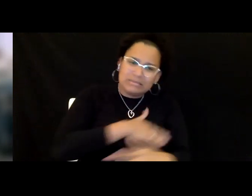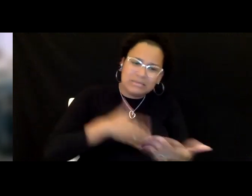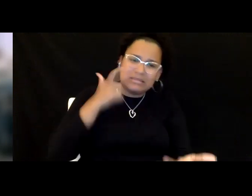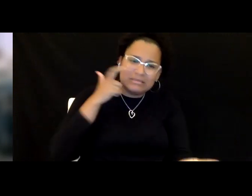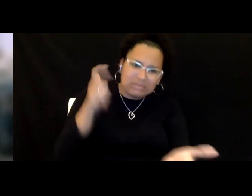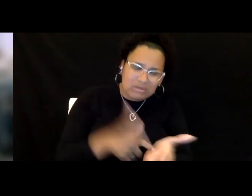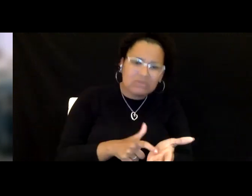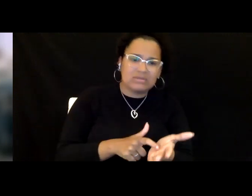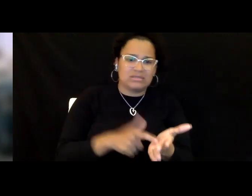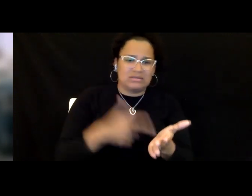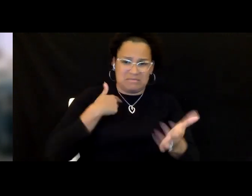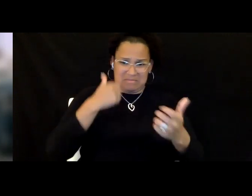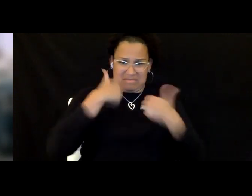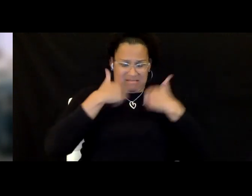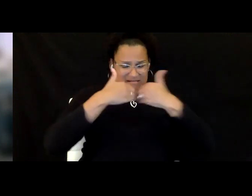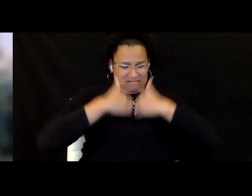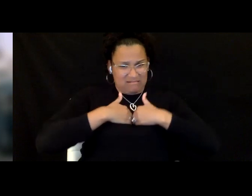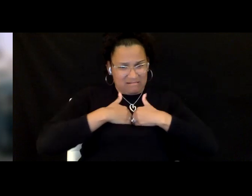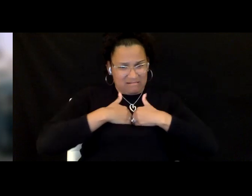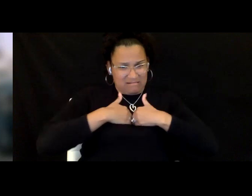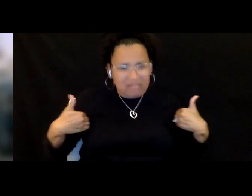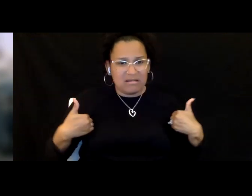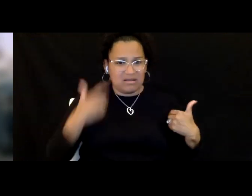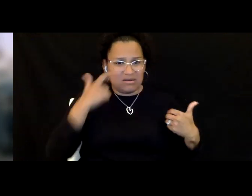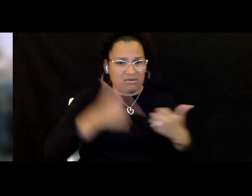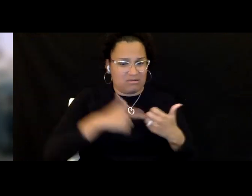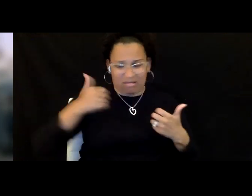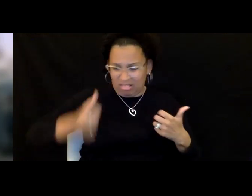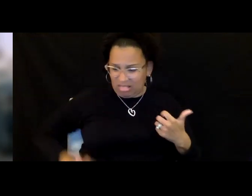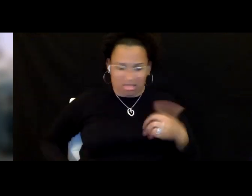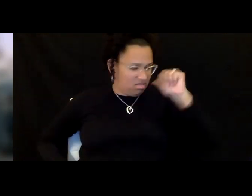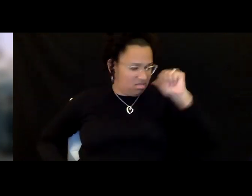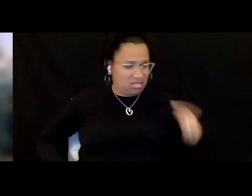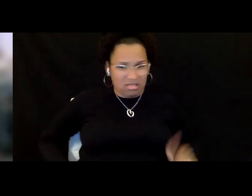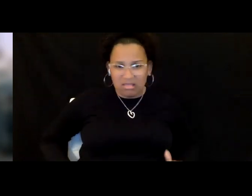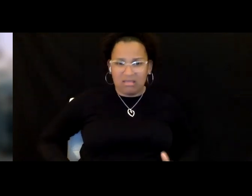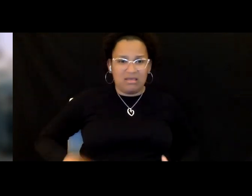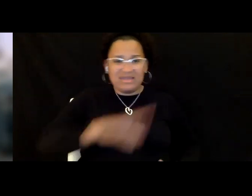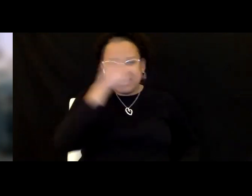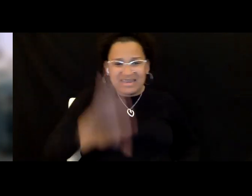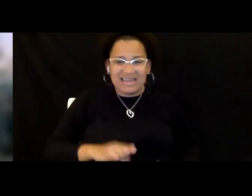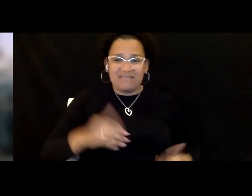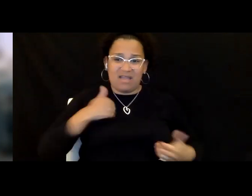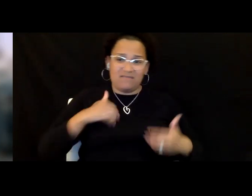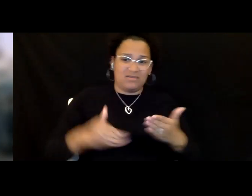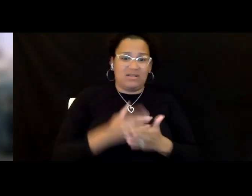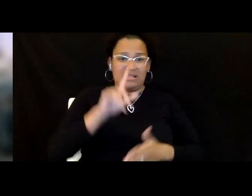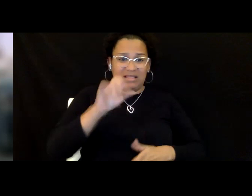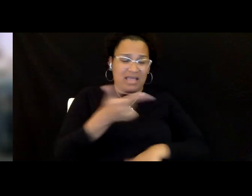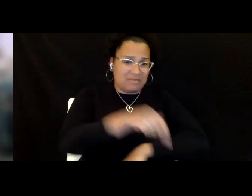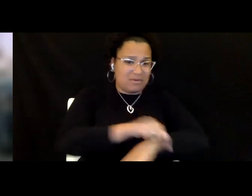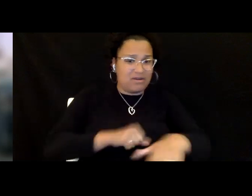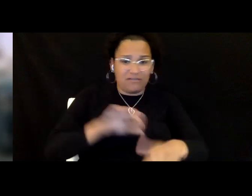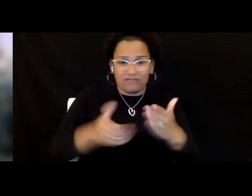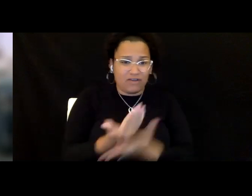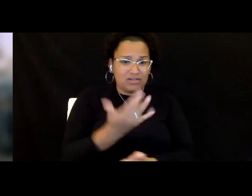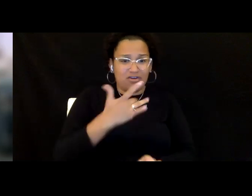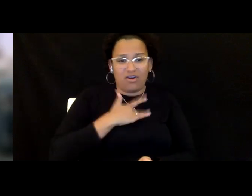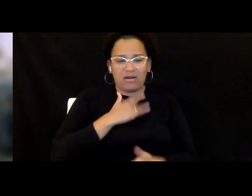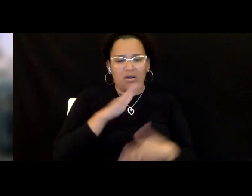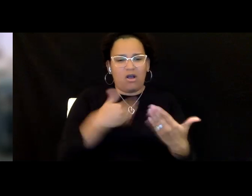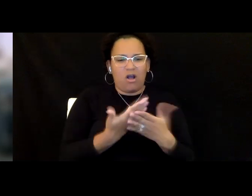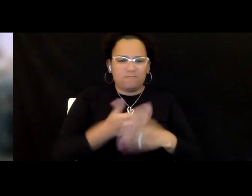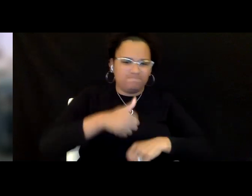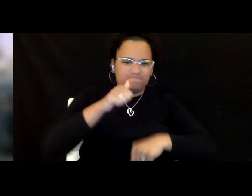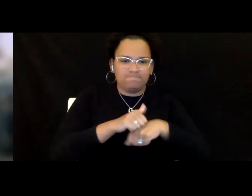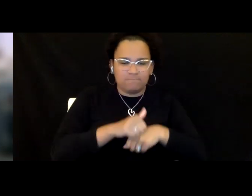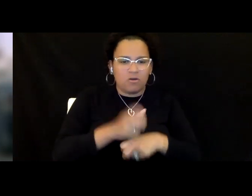Tate N. Oquendo: I split myself in half and watched both sides calcify to never cut again into a fresh leg or heart, I grew hard against the air, I was using all smoke.